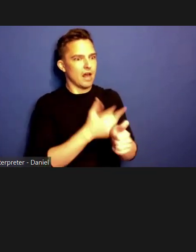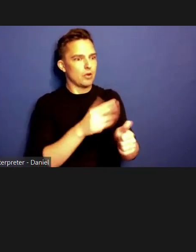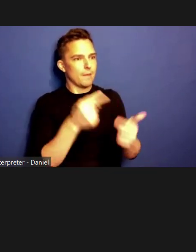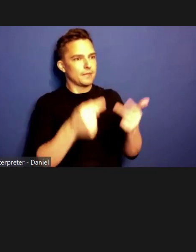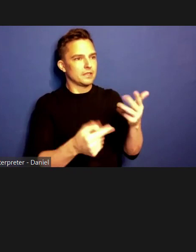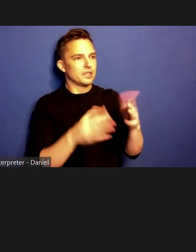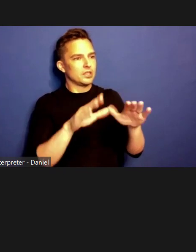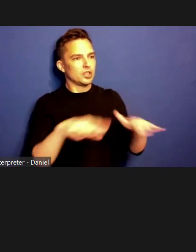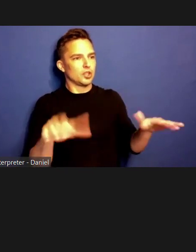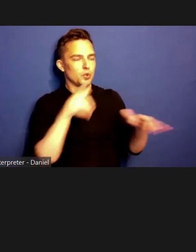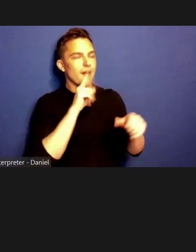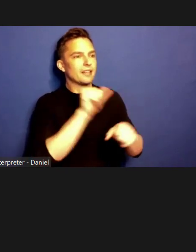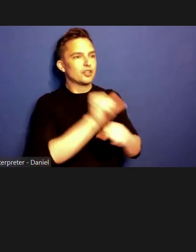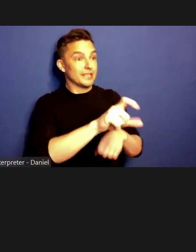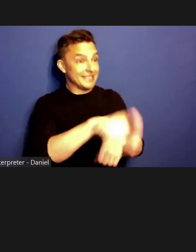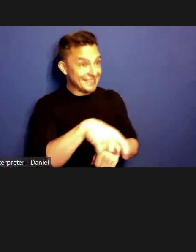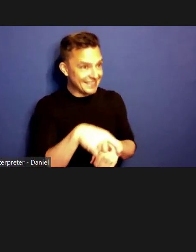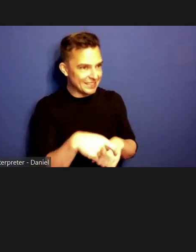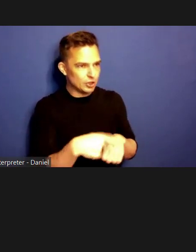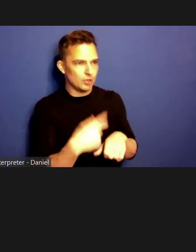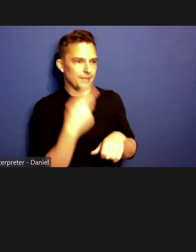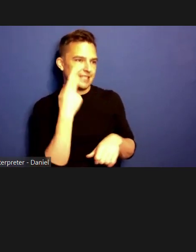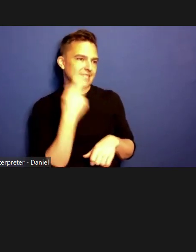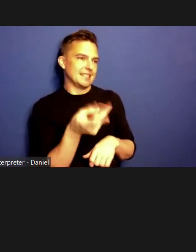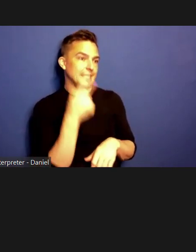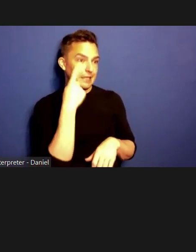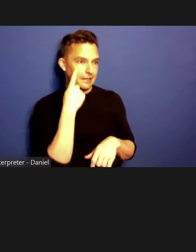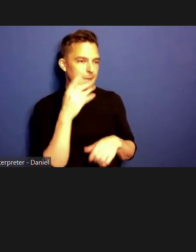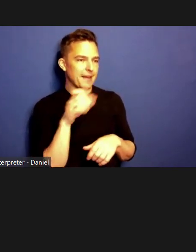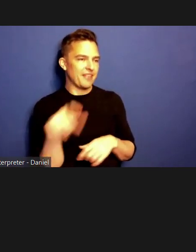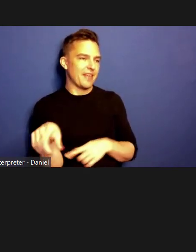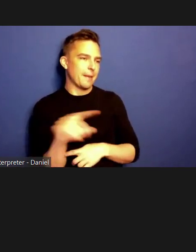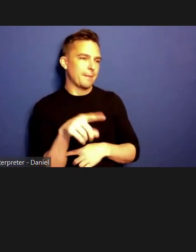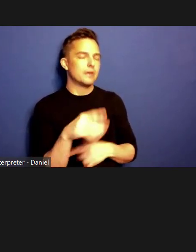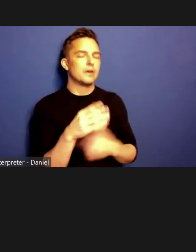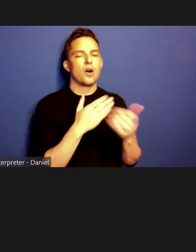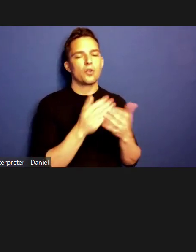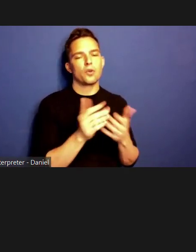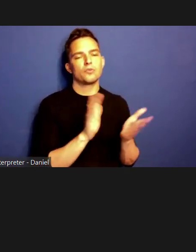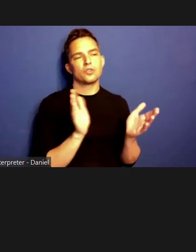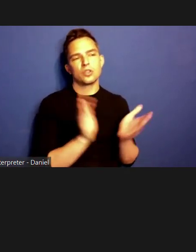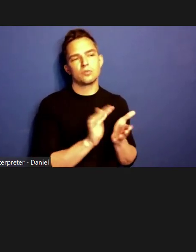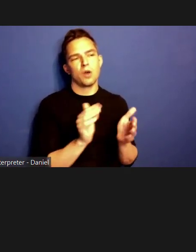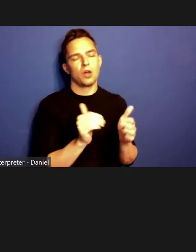So, all there is a small subset of children that will need follow-up